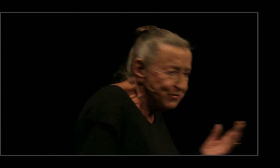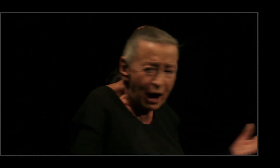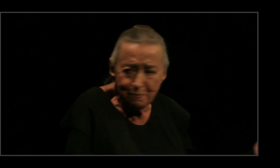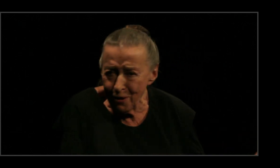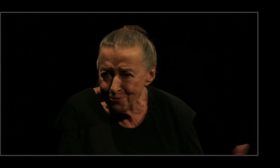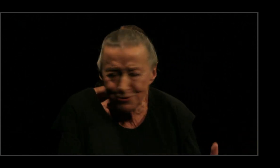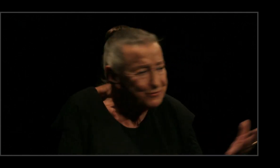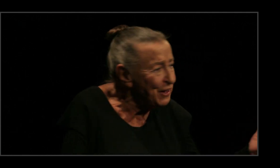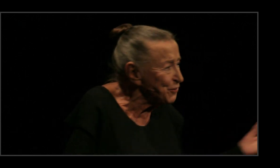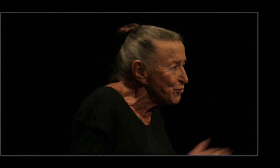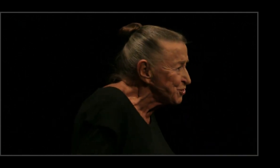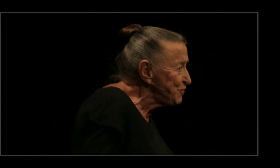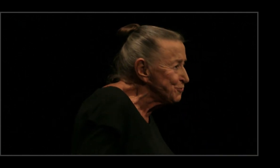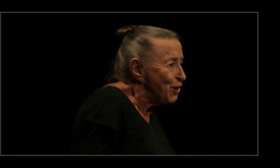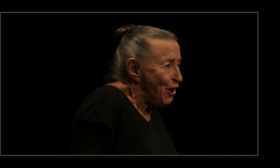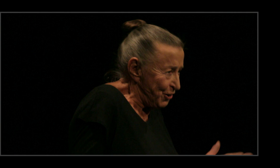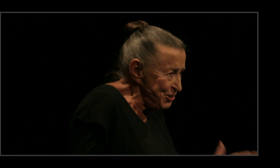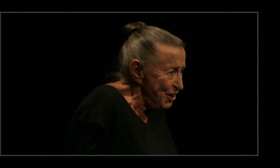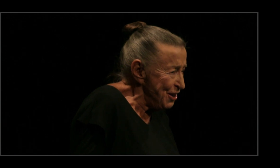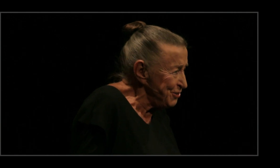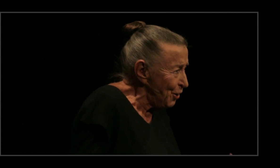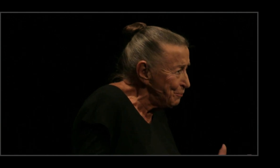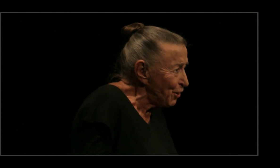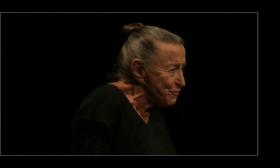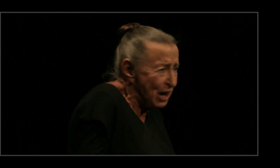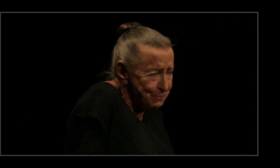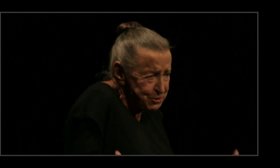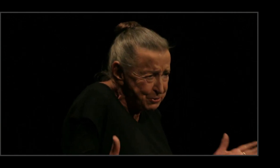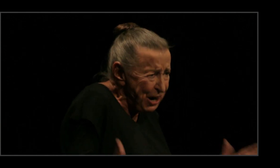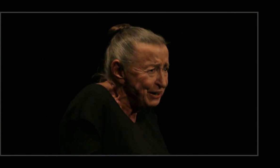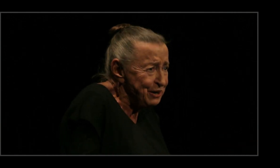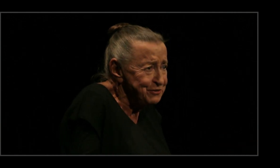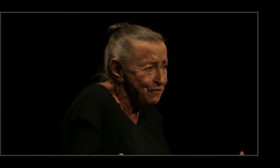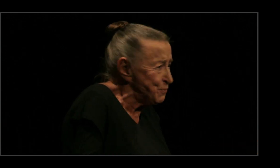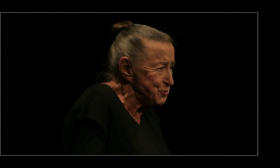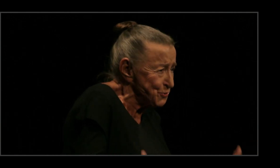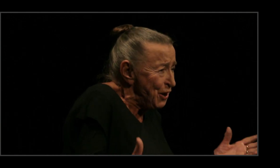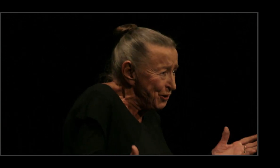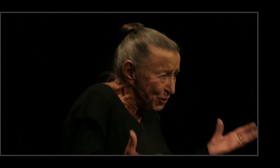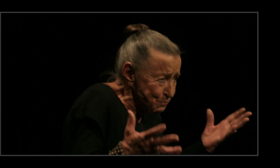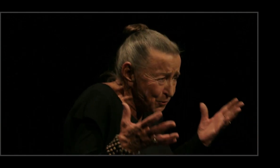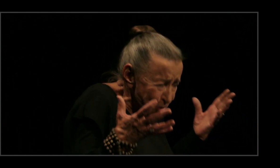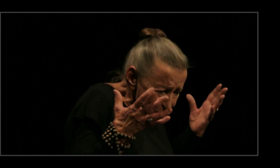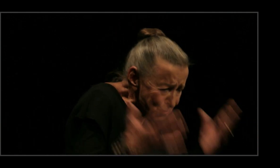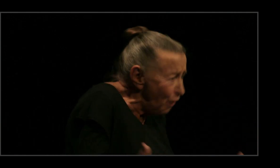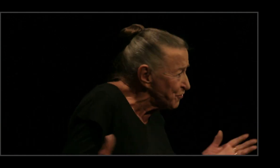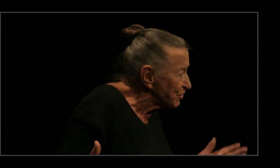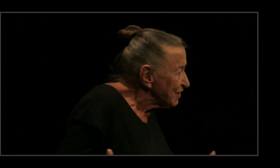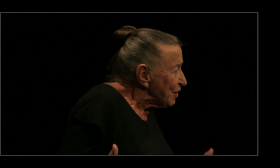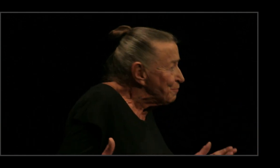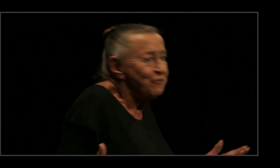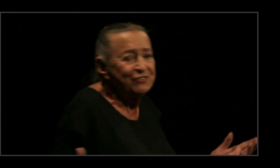He filled the woods with life; his instrument seemed to send in the hounds to start the hunt.